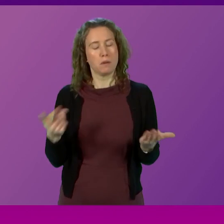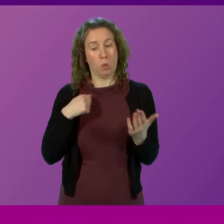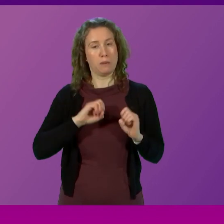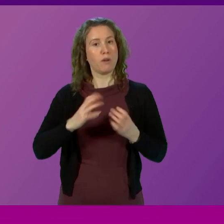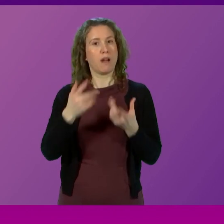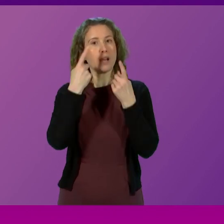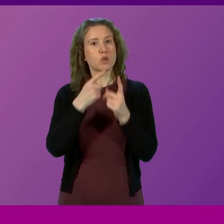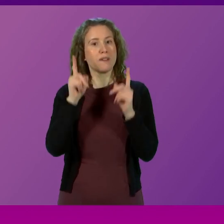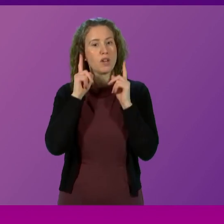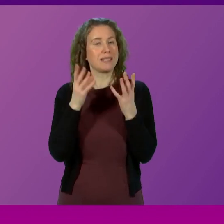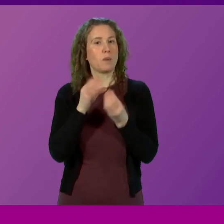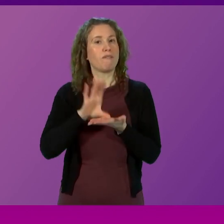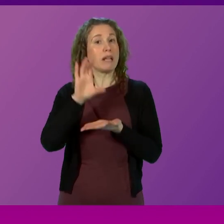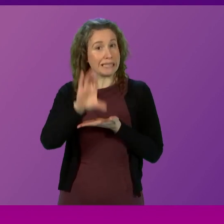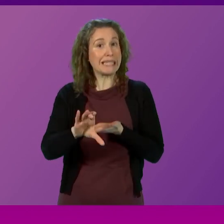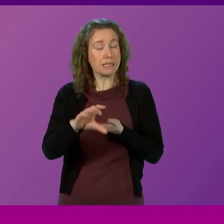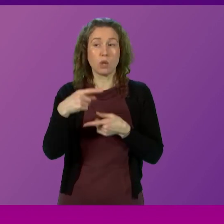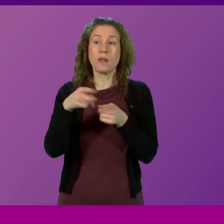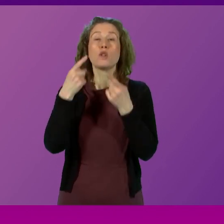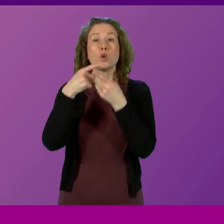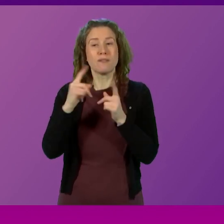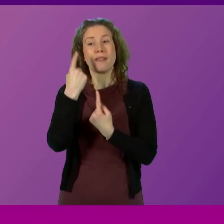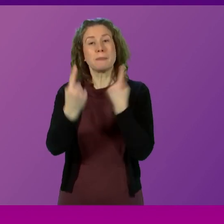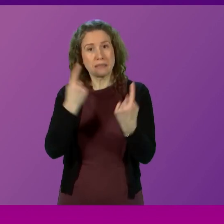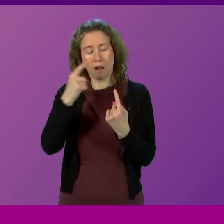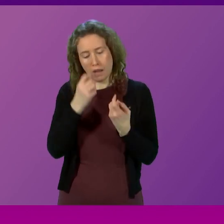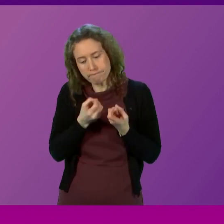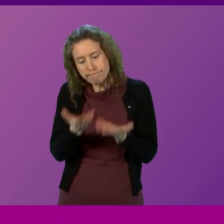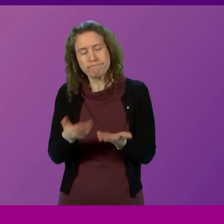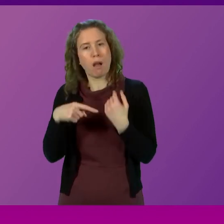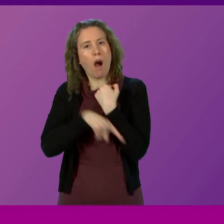universities with funding so that they can provide hardship funds to students